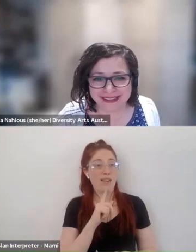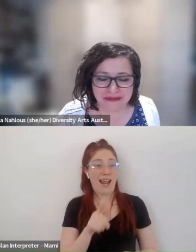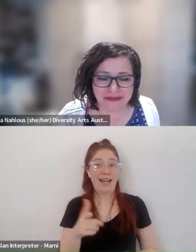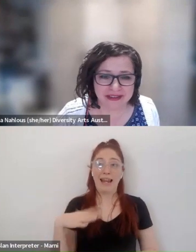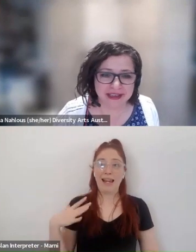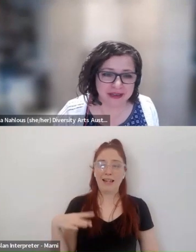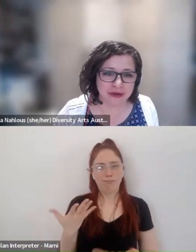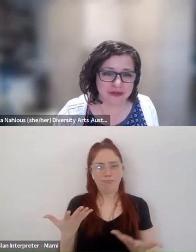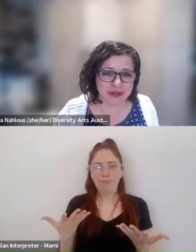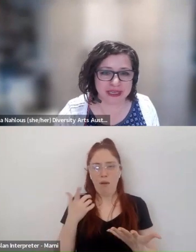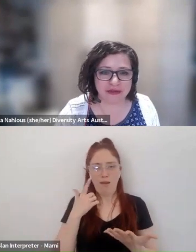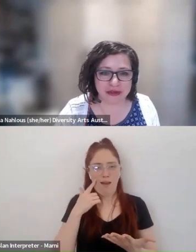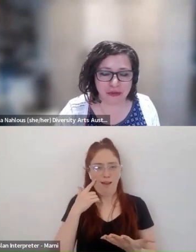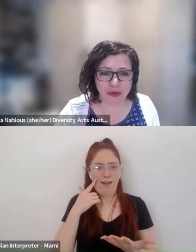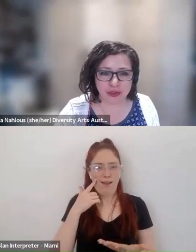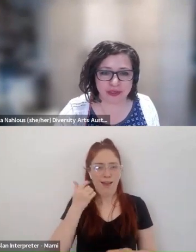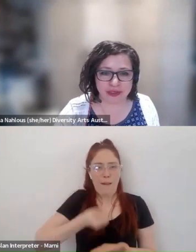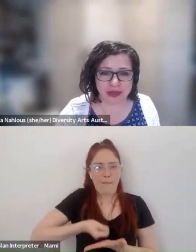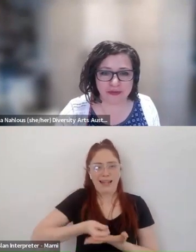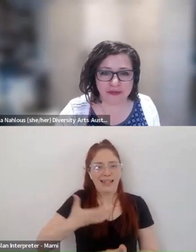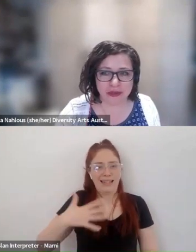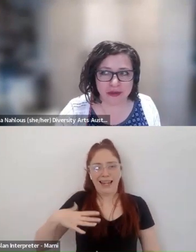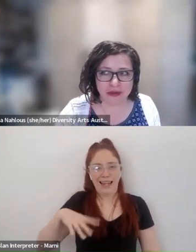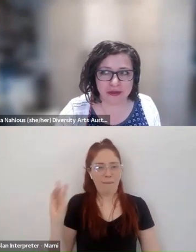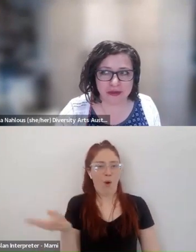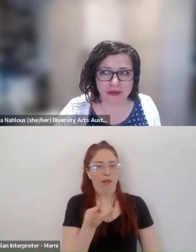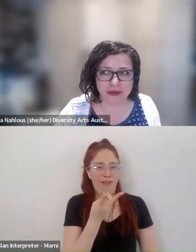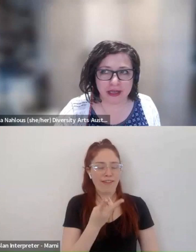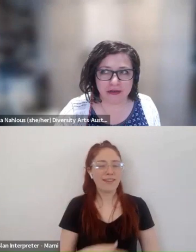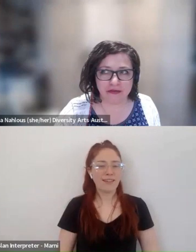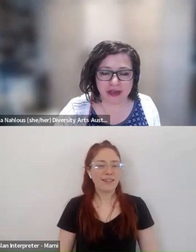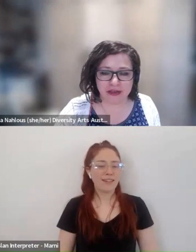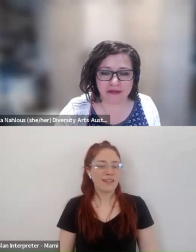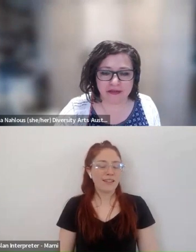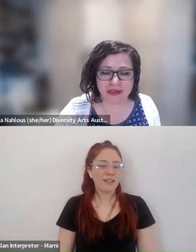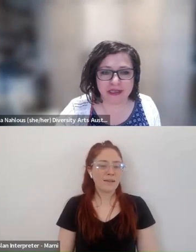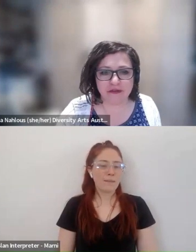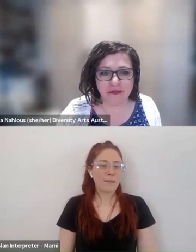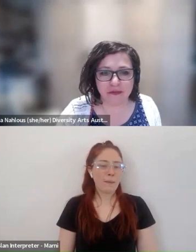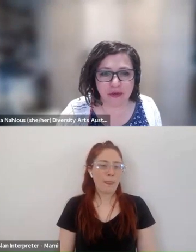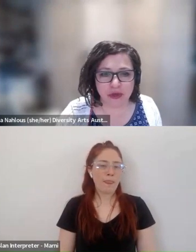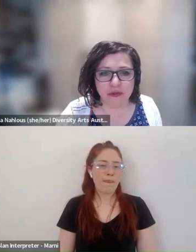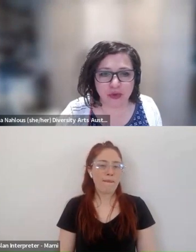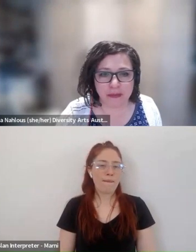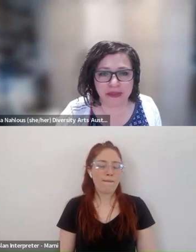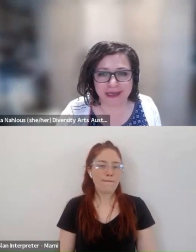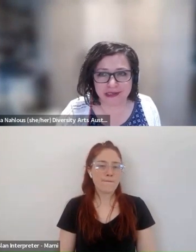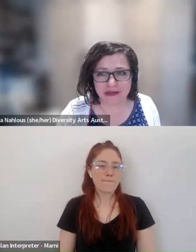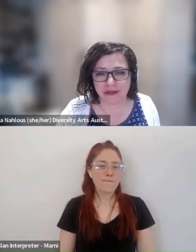and all of those other important kind of things that you've you've put in place so that